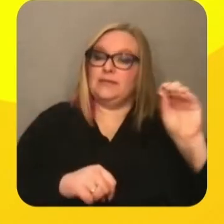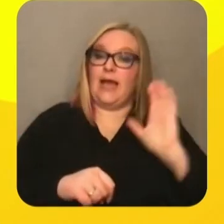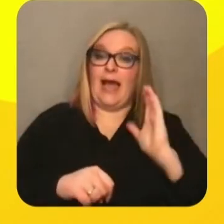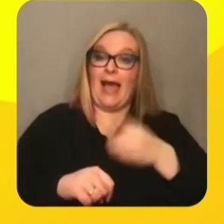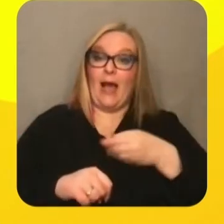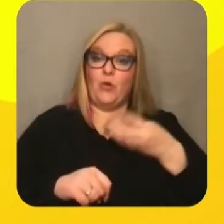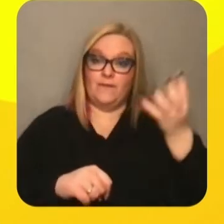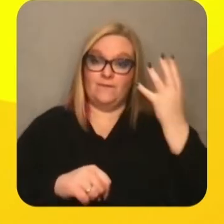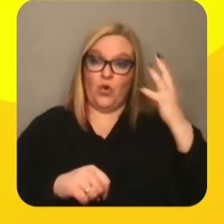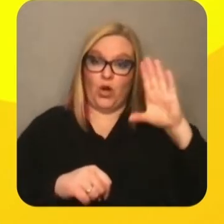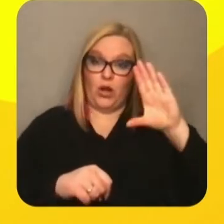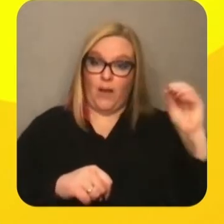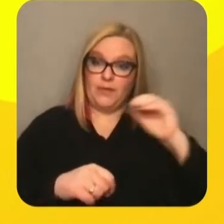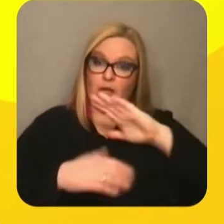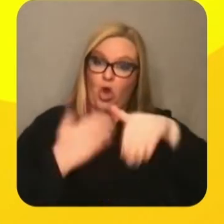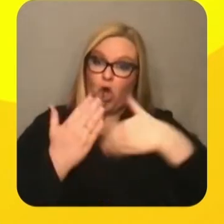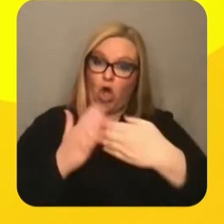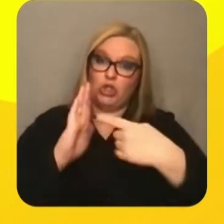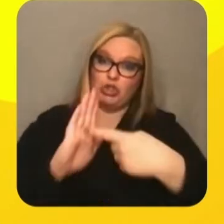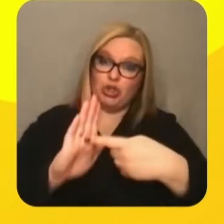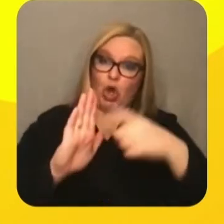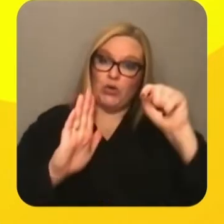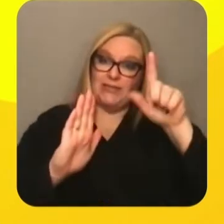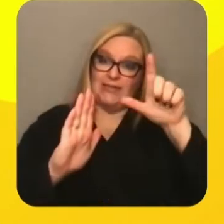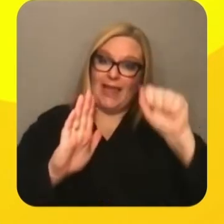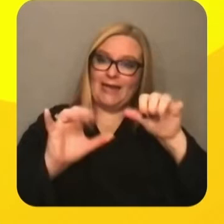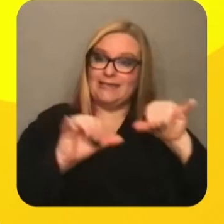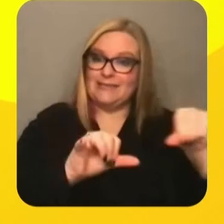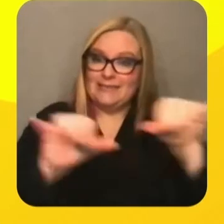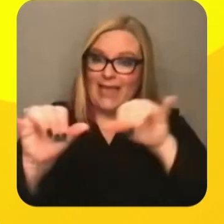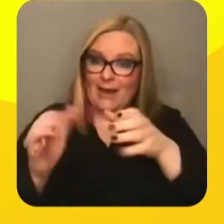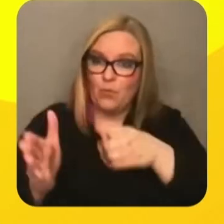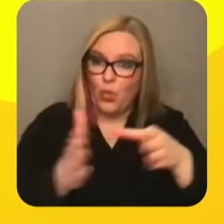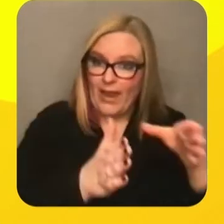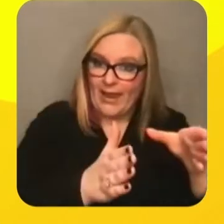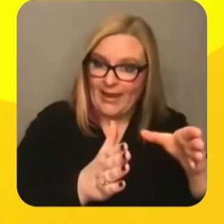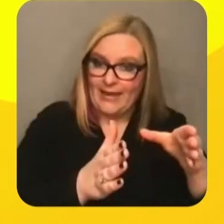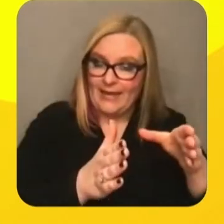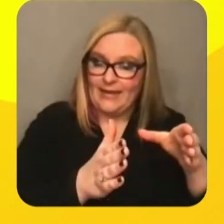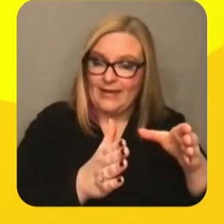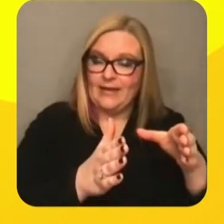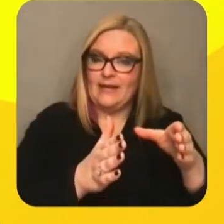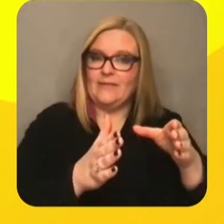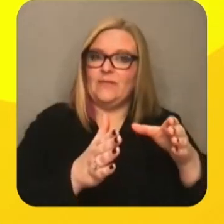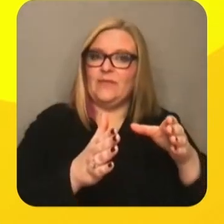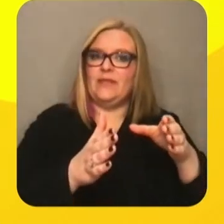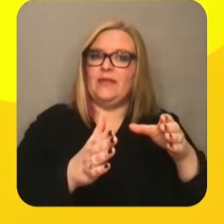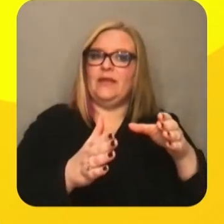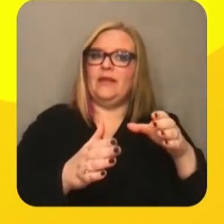showing you our data in the same method math. And the ACT initiative is trying to do